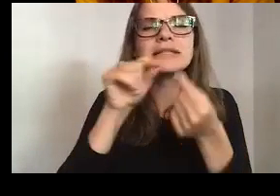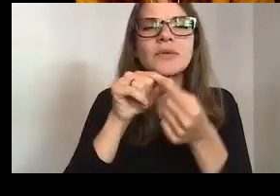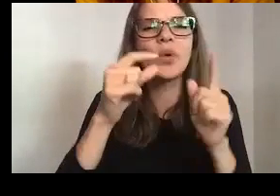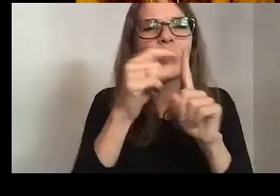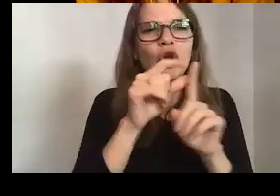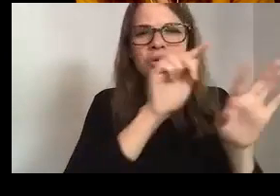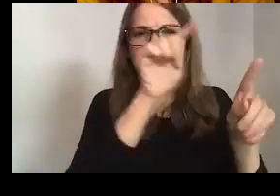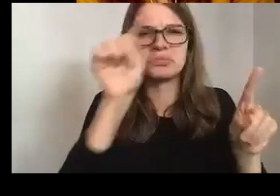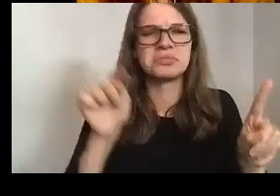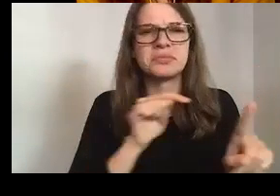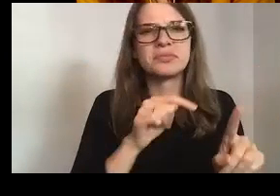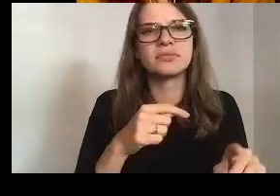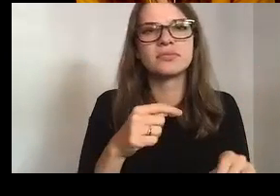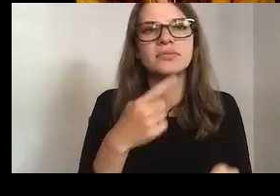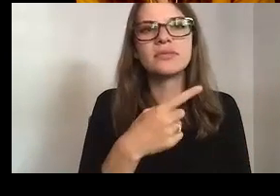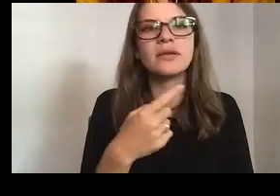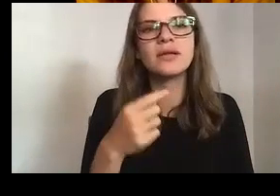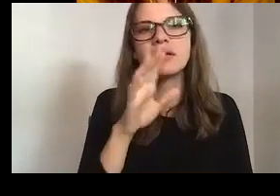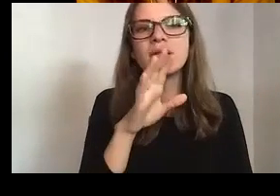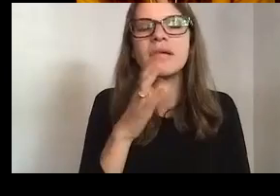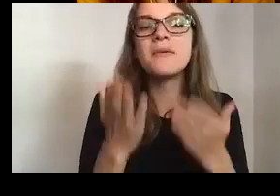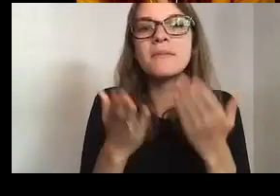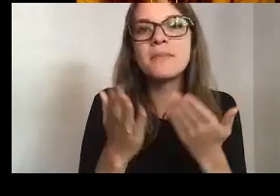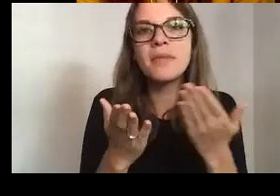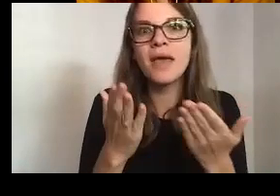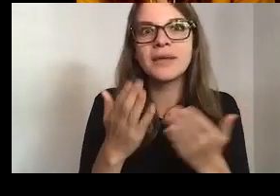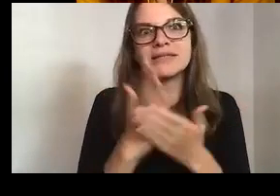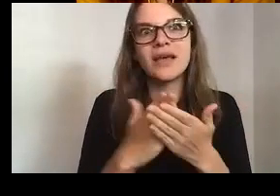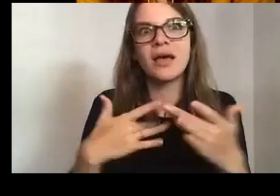I see a call back to those times we perhaps were all worried about the amount of toilet paper at